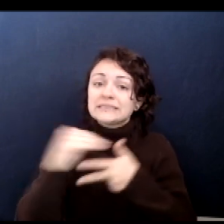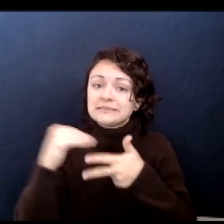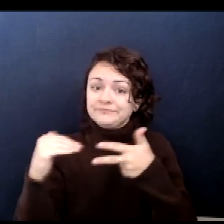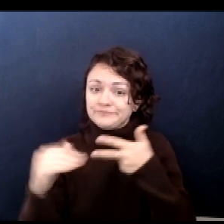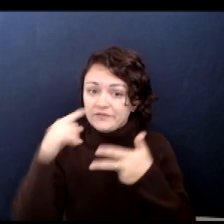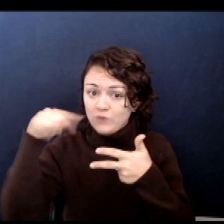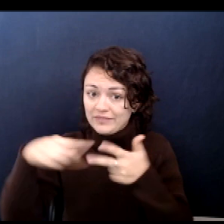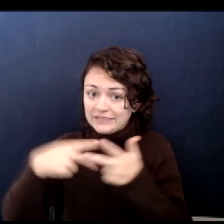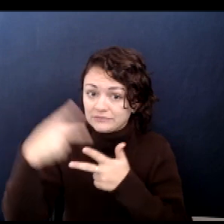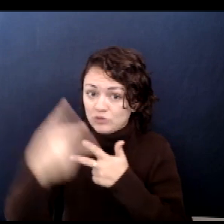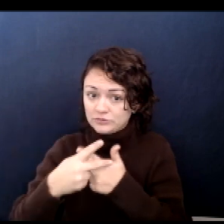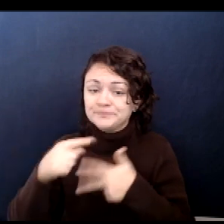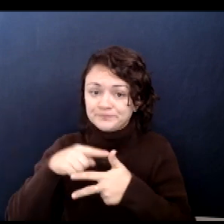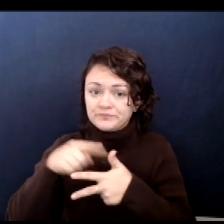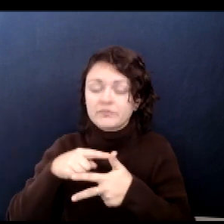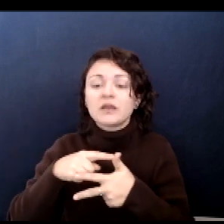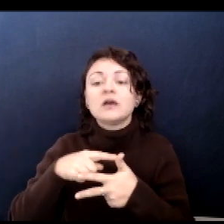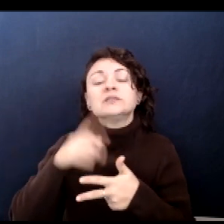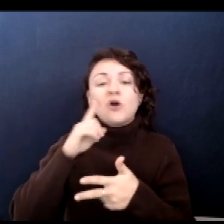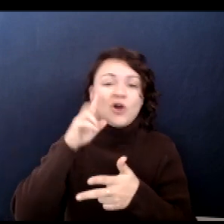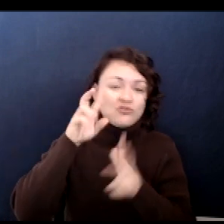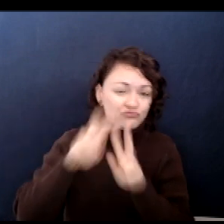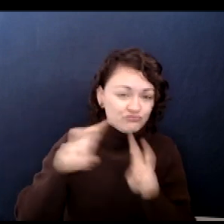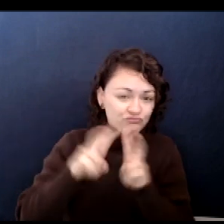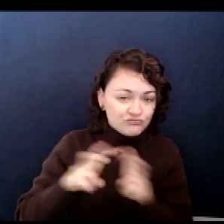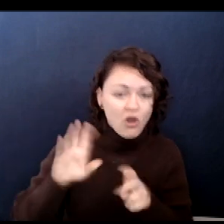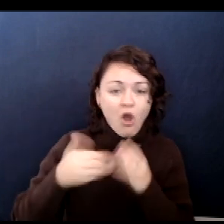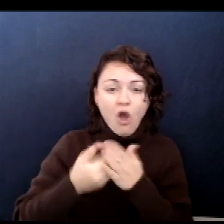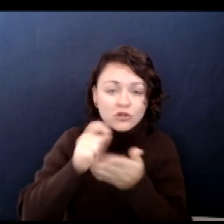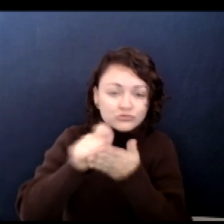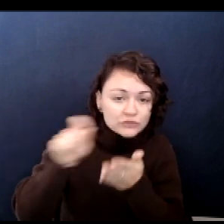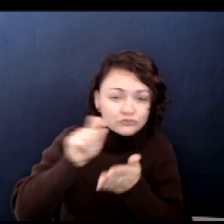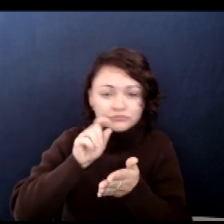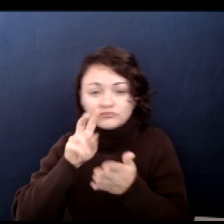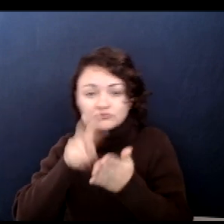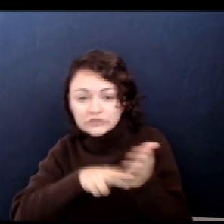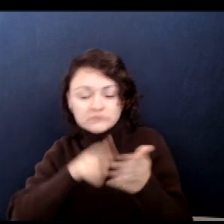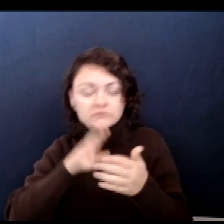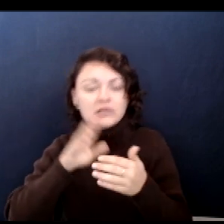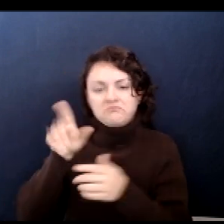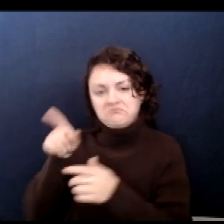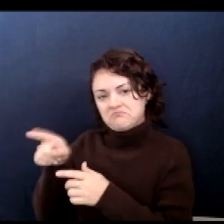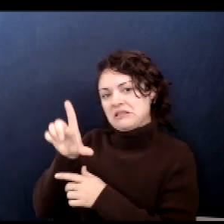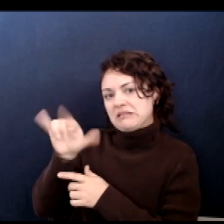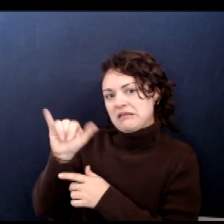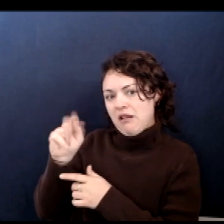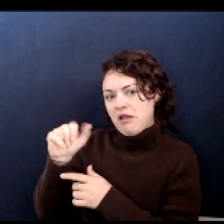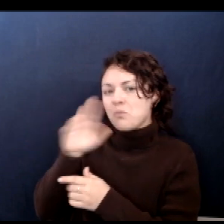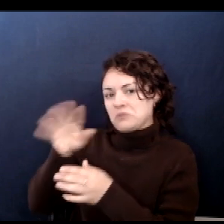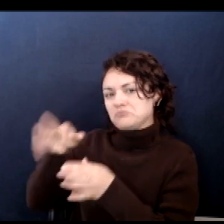data analysis and literature review, and Liana will go through the data analysis piece And then there was external